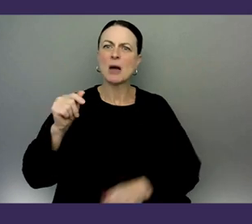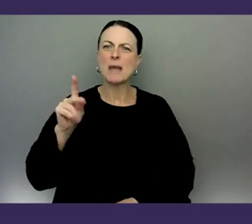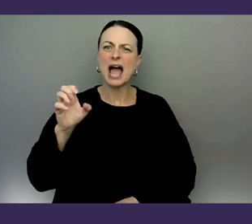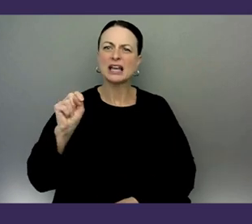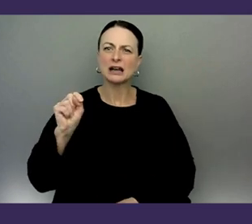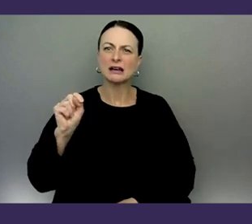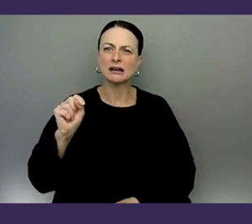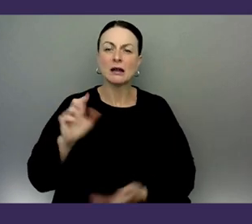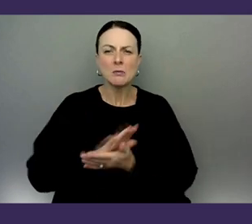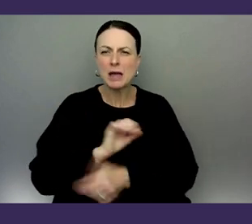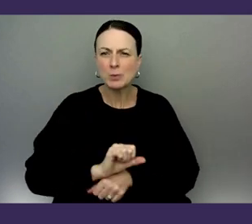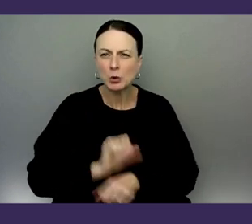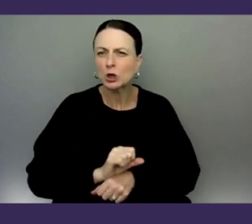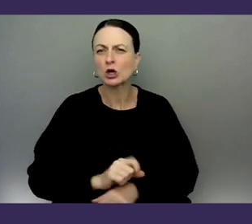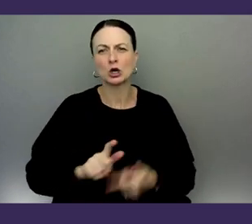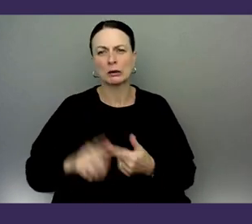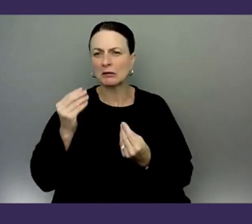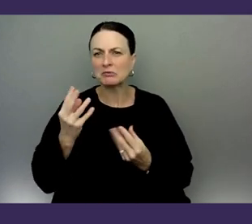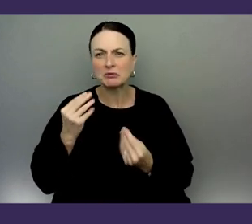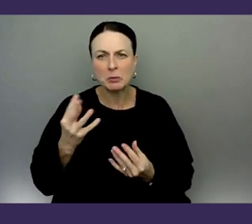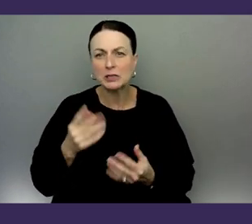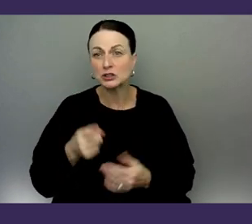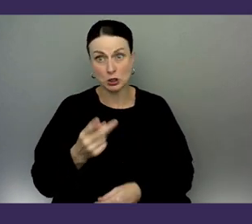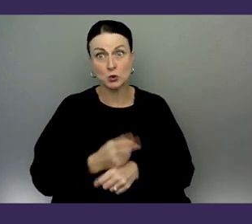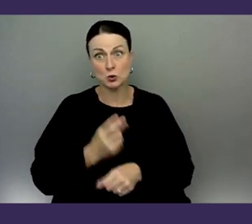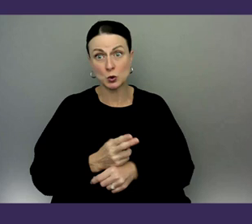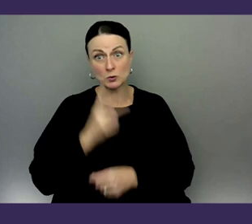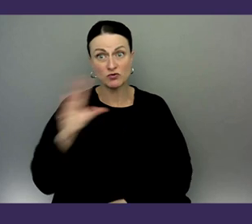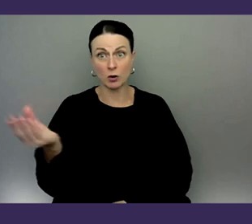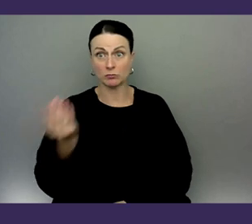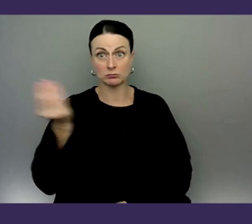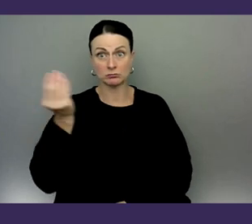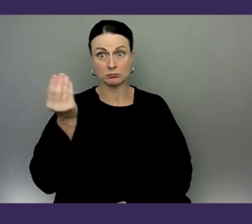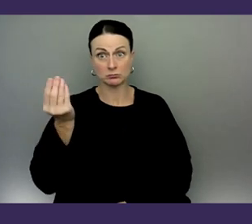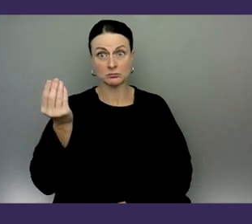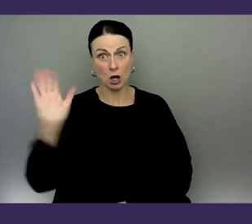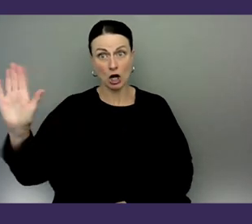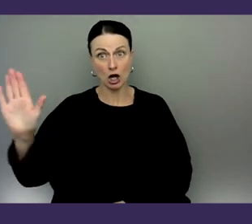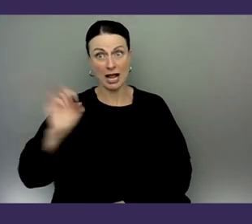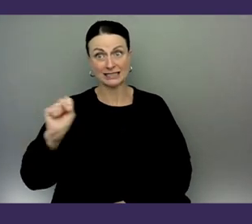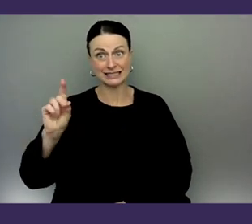or information that you use for Karla's supported decision-making agreement.